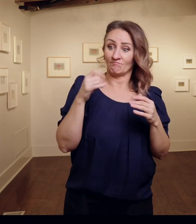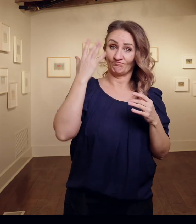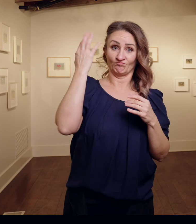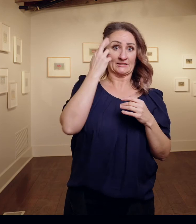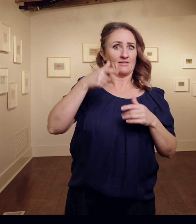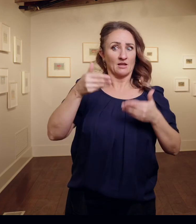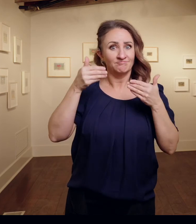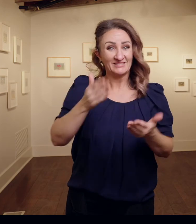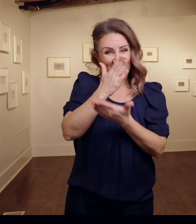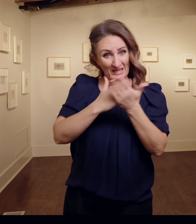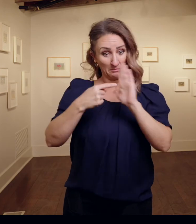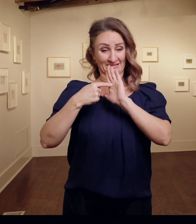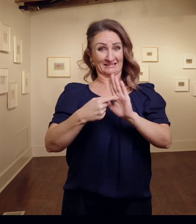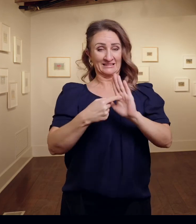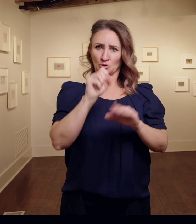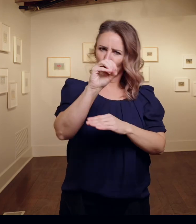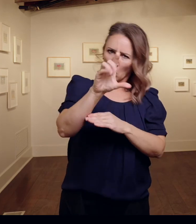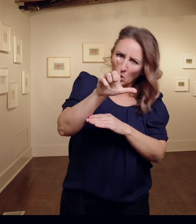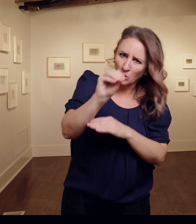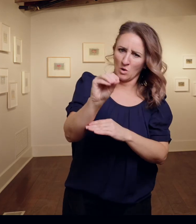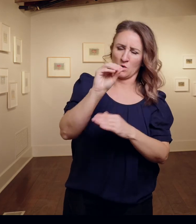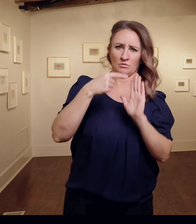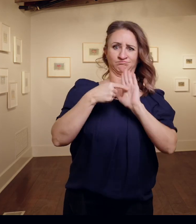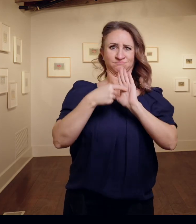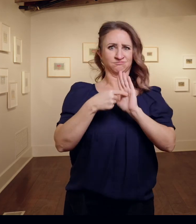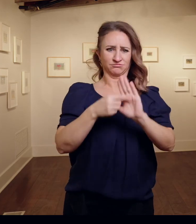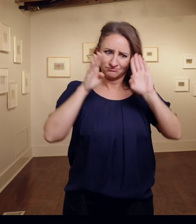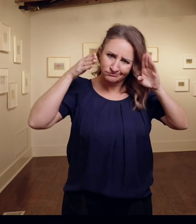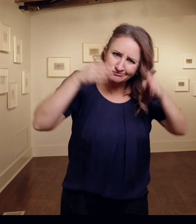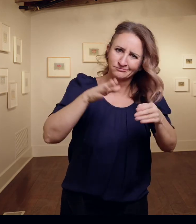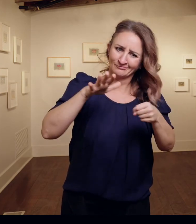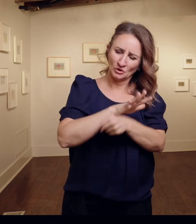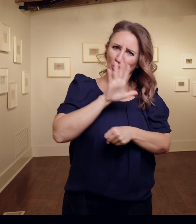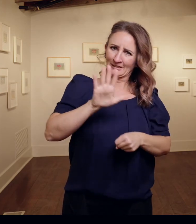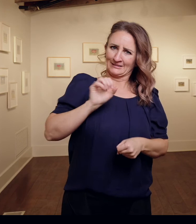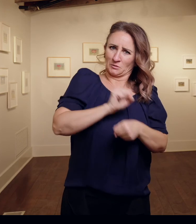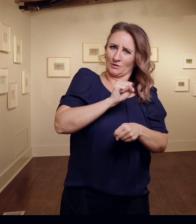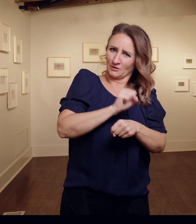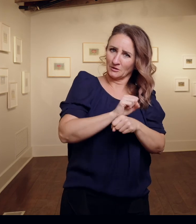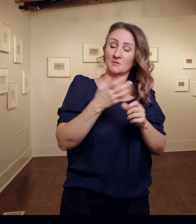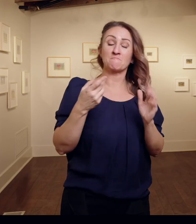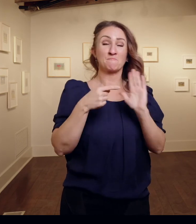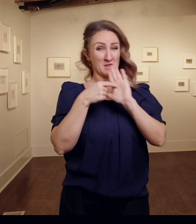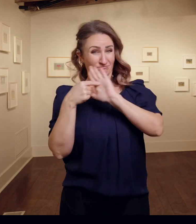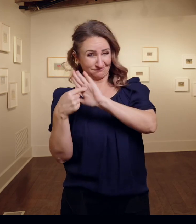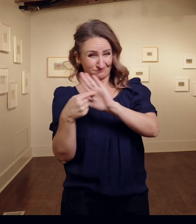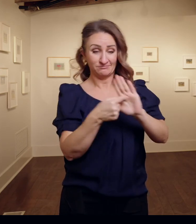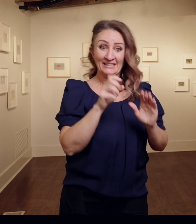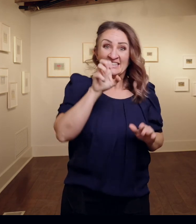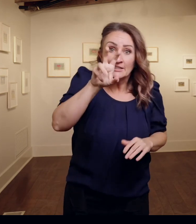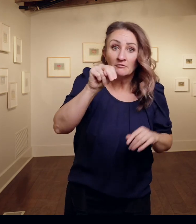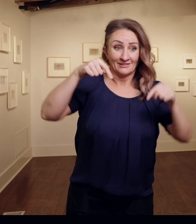Public interest in his art has grown exponentially in the last 25 years.